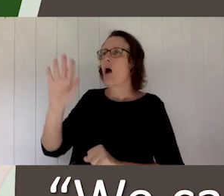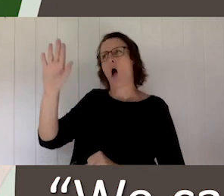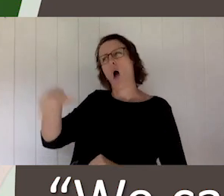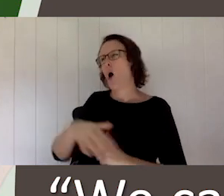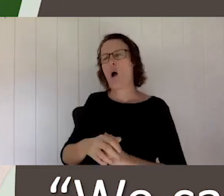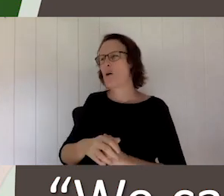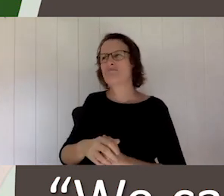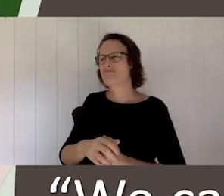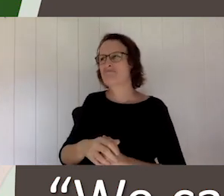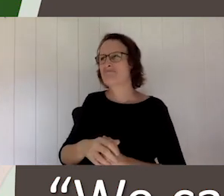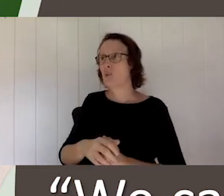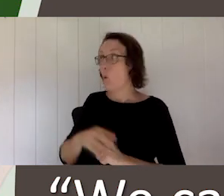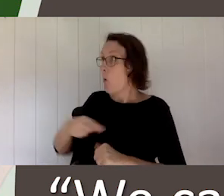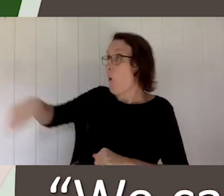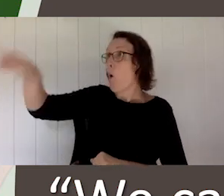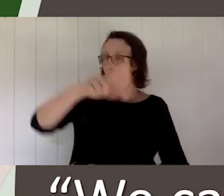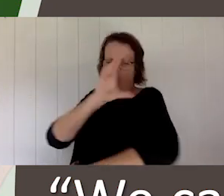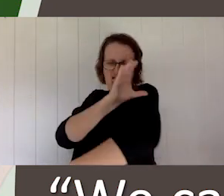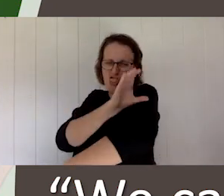"Oh, Mr Monkey. We can't all have thick skin. It doesn't work that